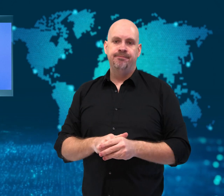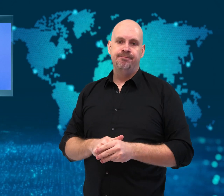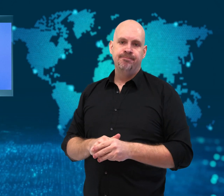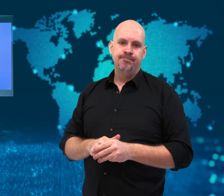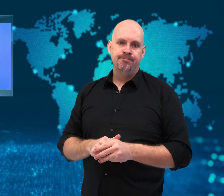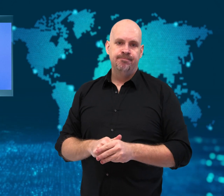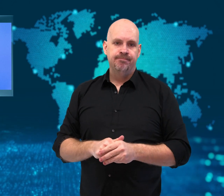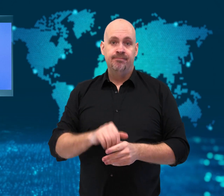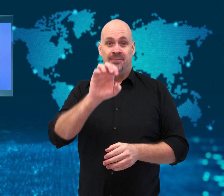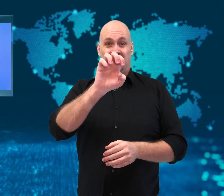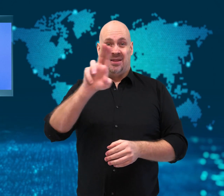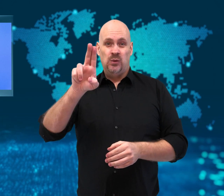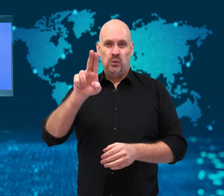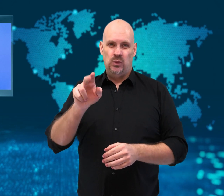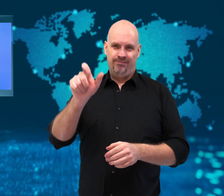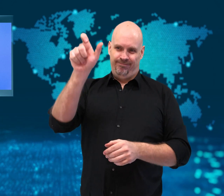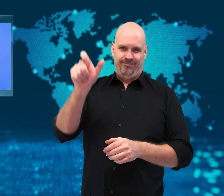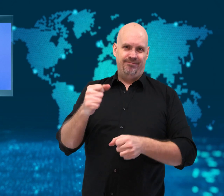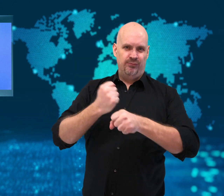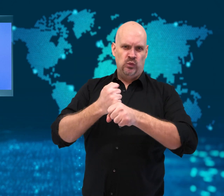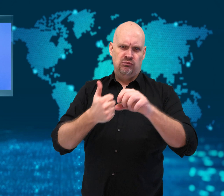revamp its Belgium plant.